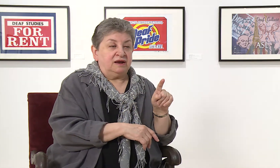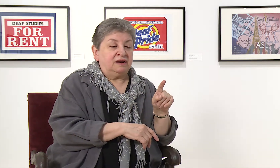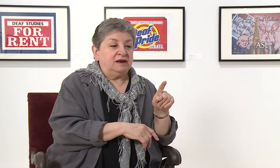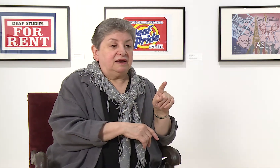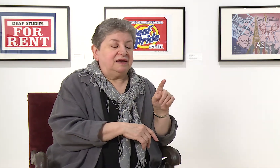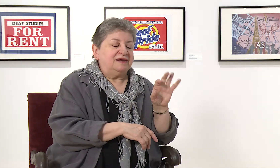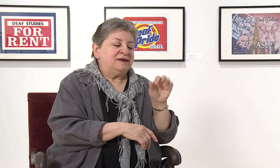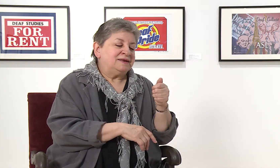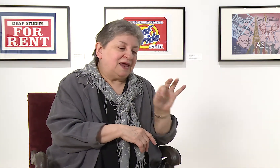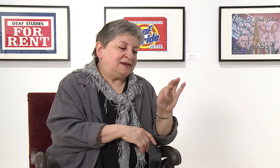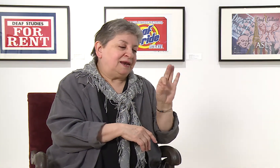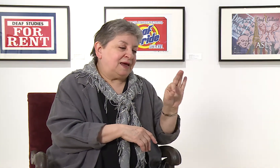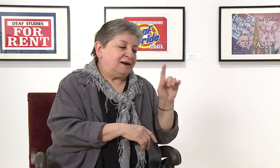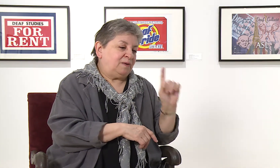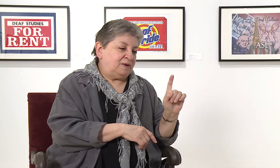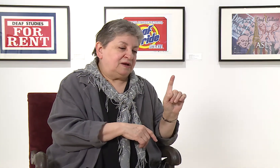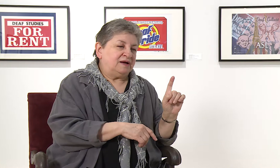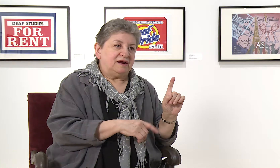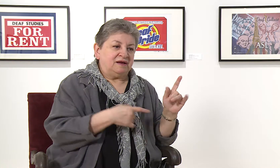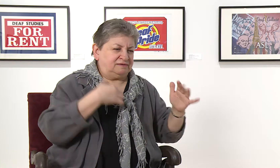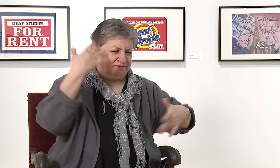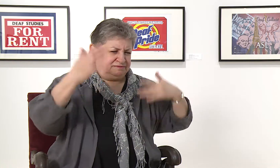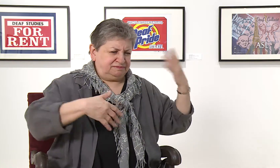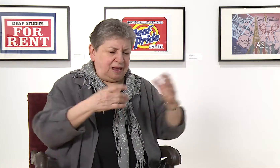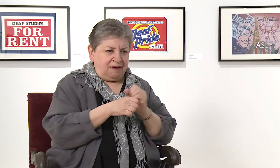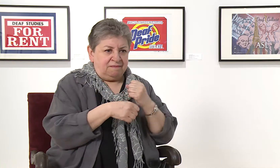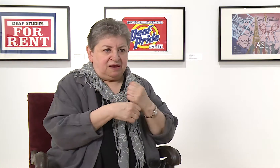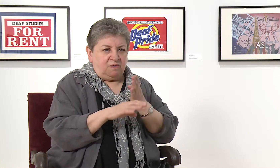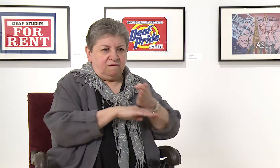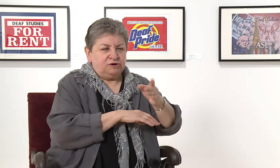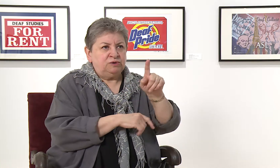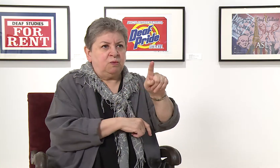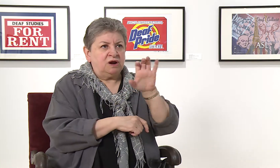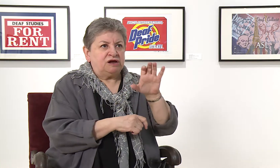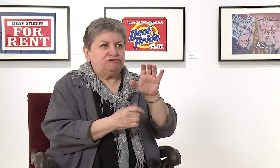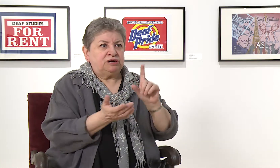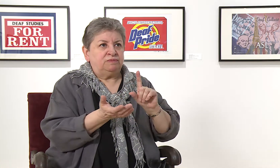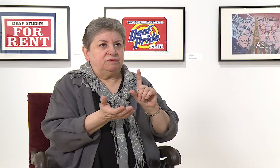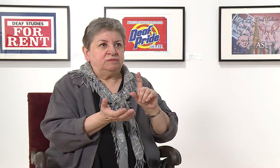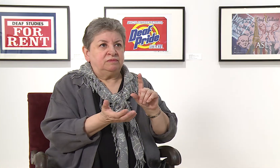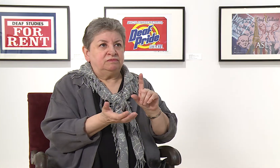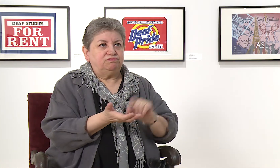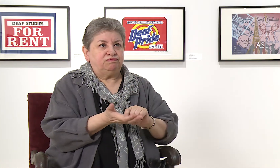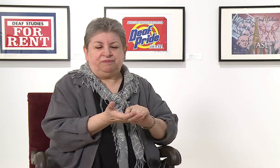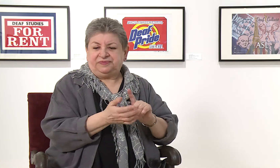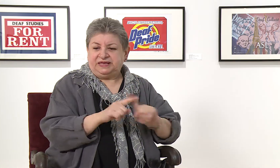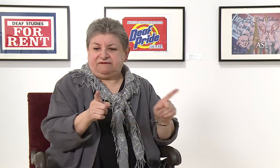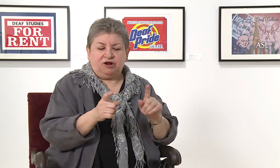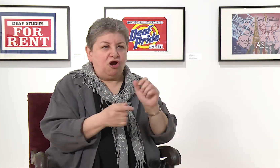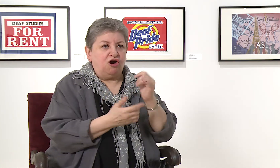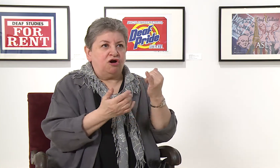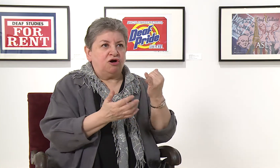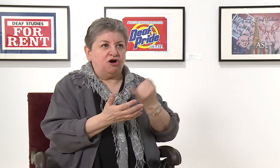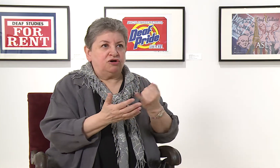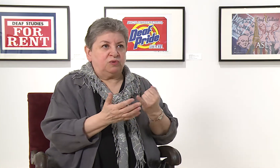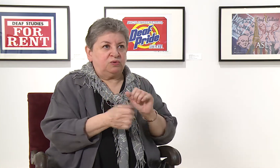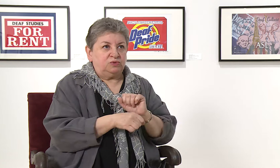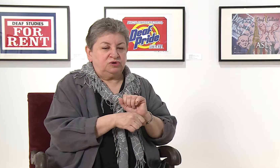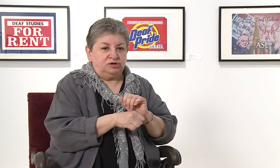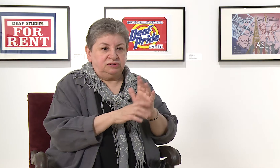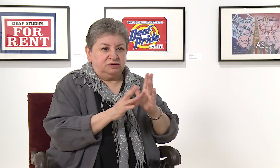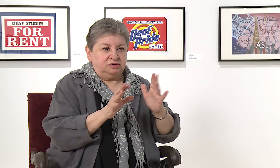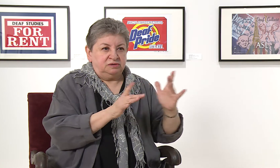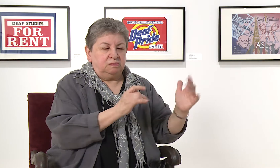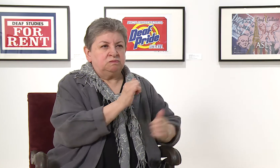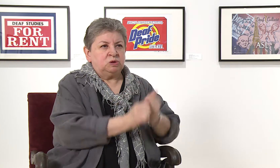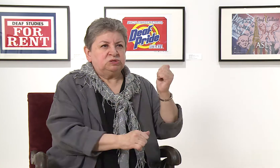After 1991, I created over 100 different pieces.